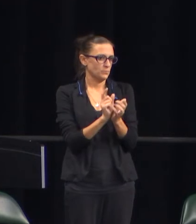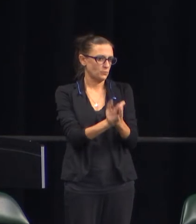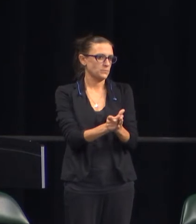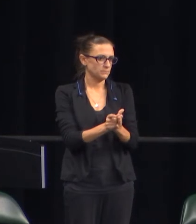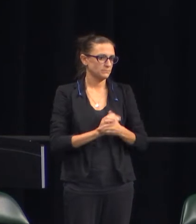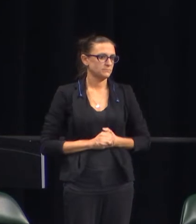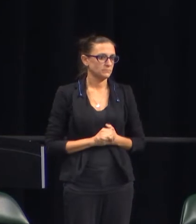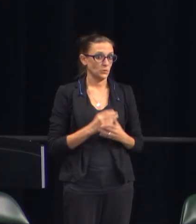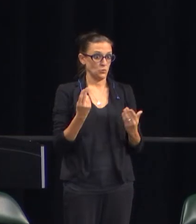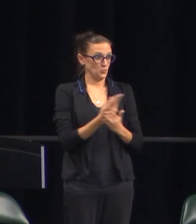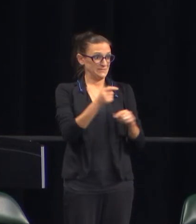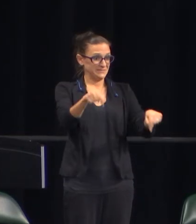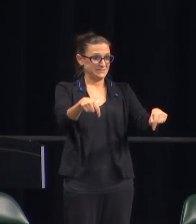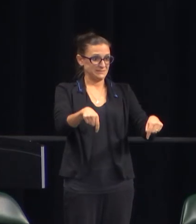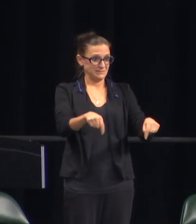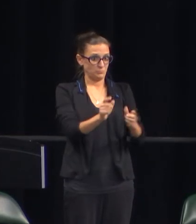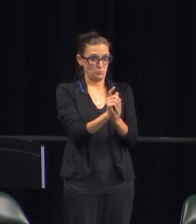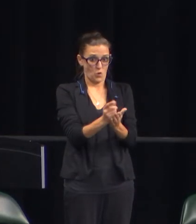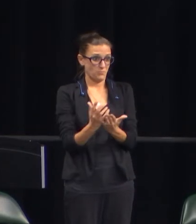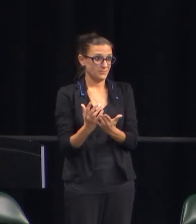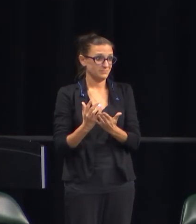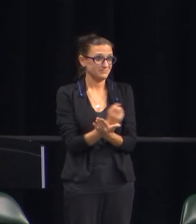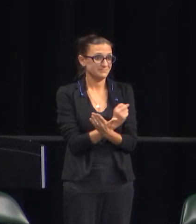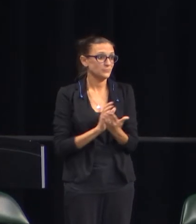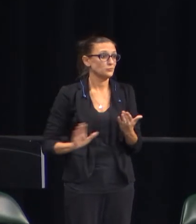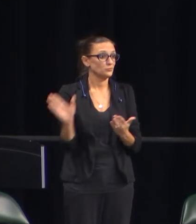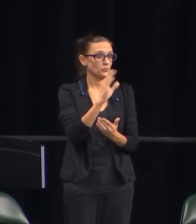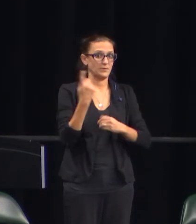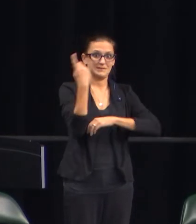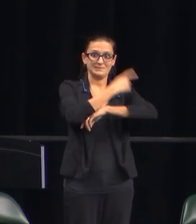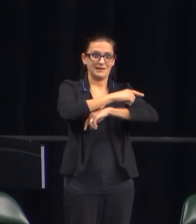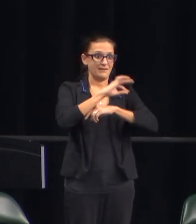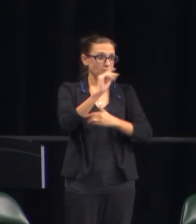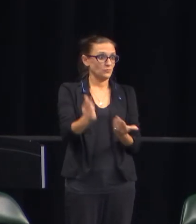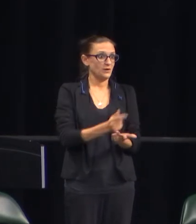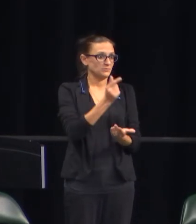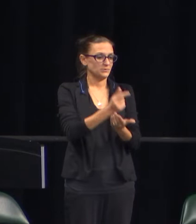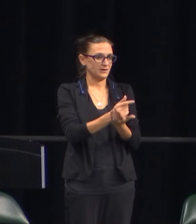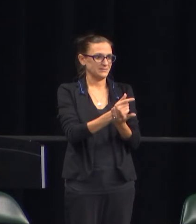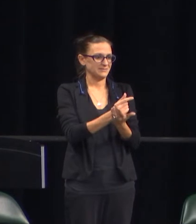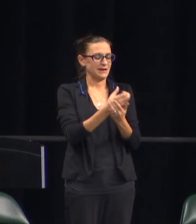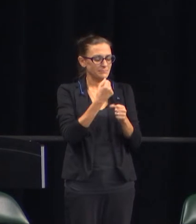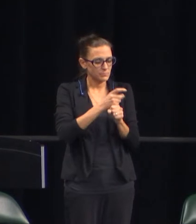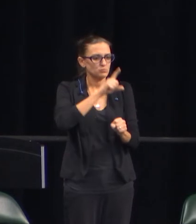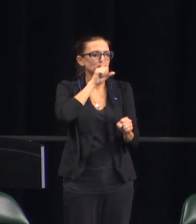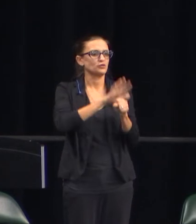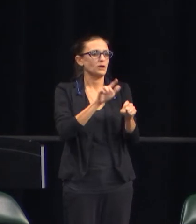Use this moment, your day of graduation, and make a promise to yourself